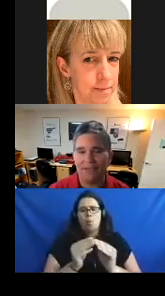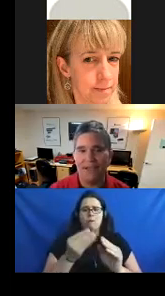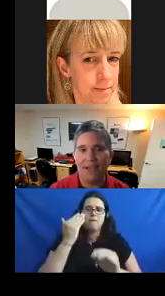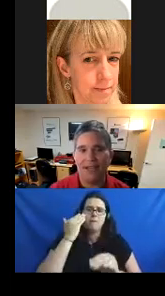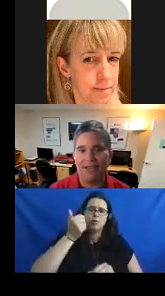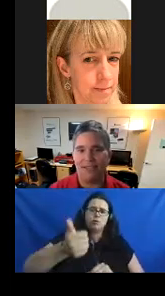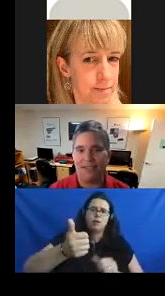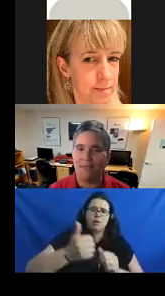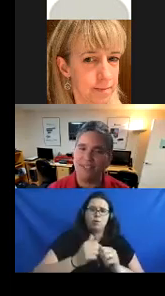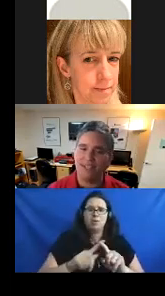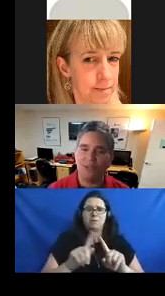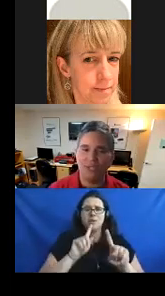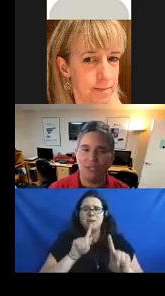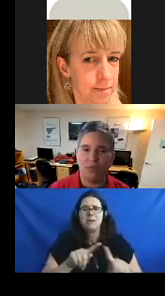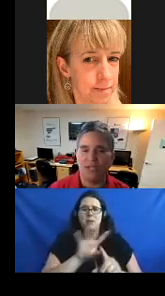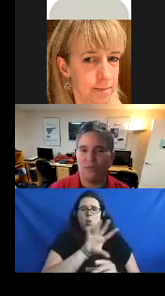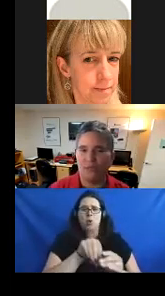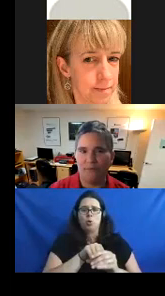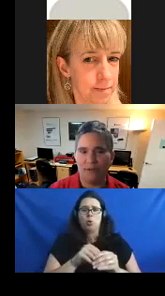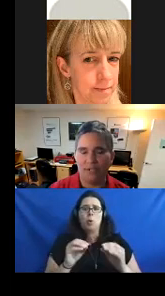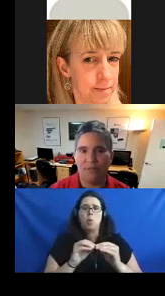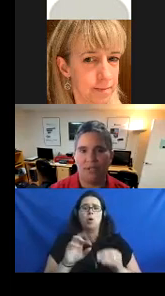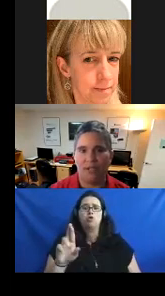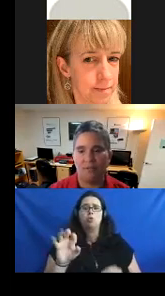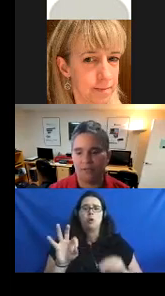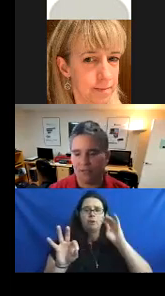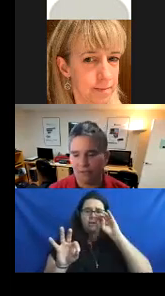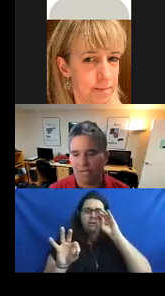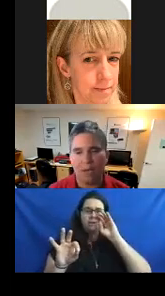I WANTED TO INCLUDE THEM AS A REFERENCE, BUT FOR TIME WE